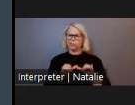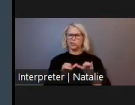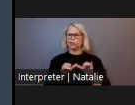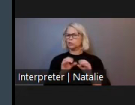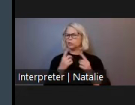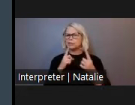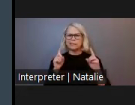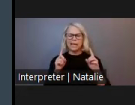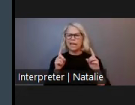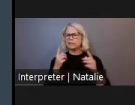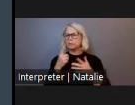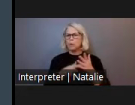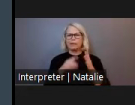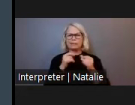what does success look like in the work we are doing.